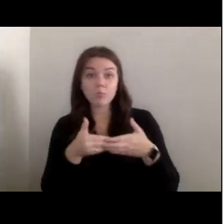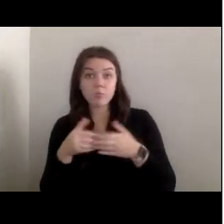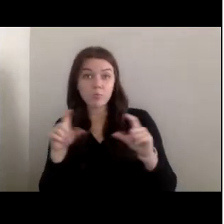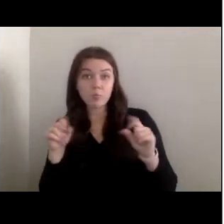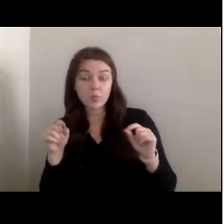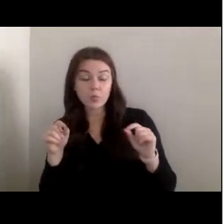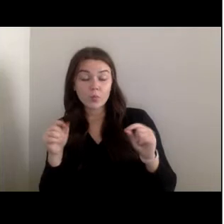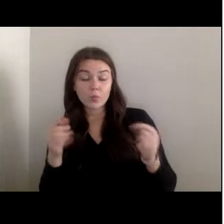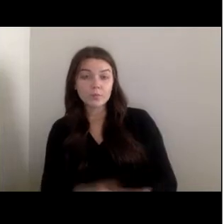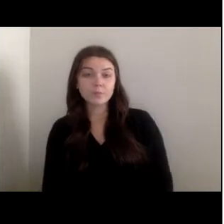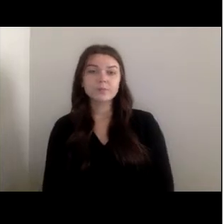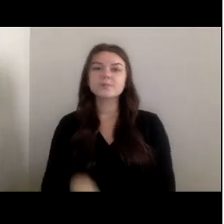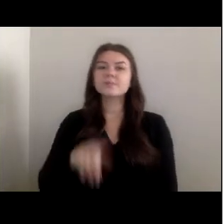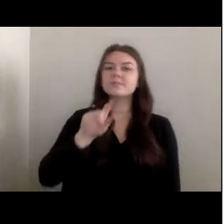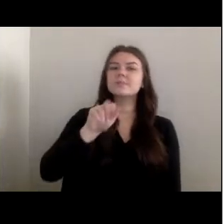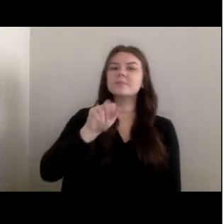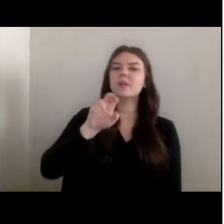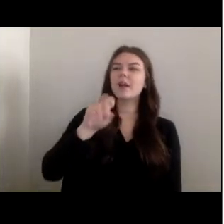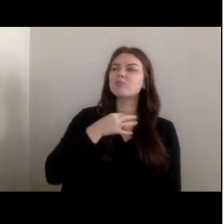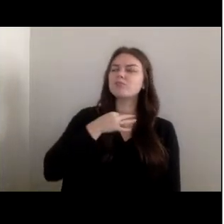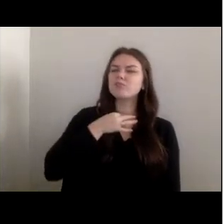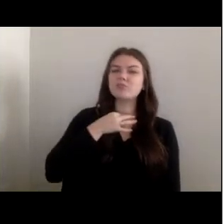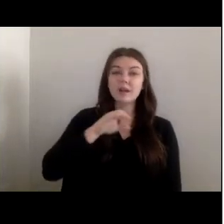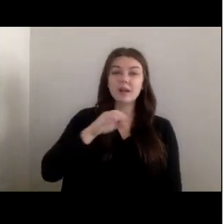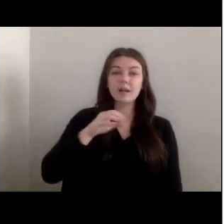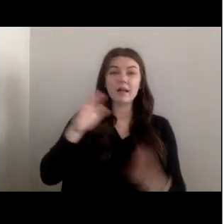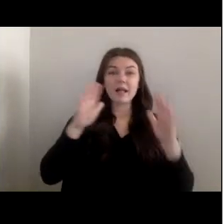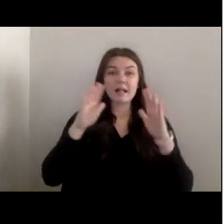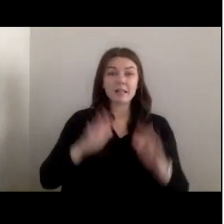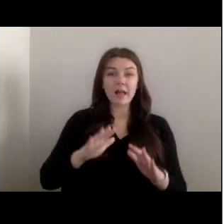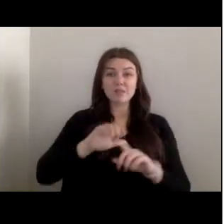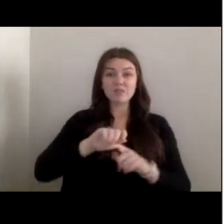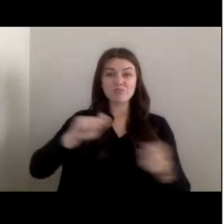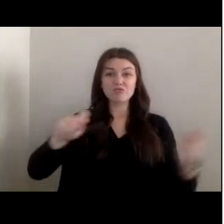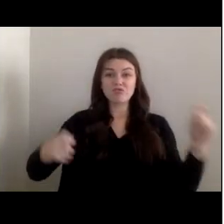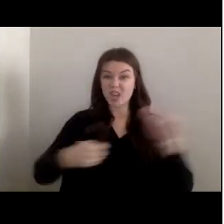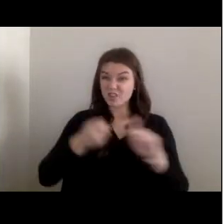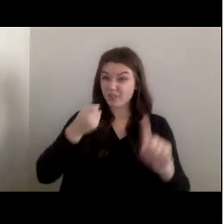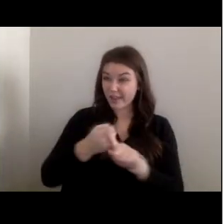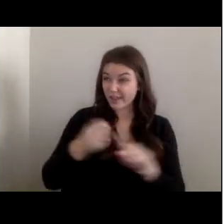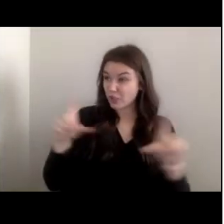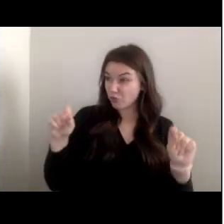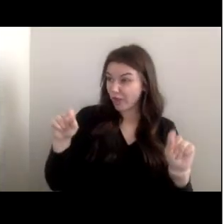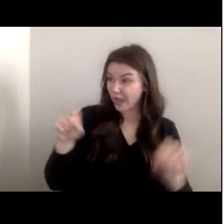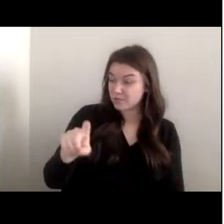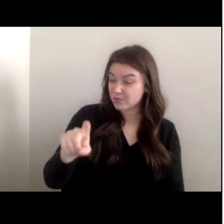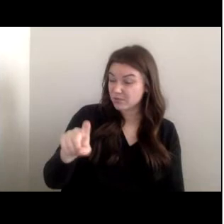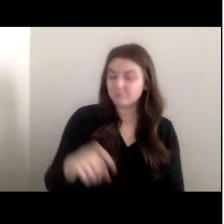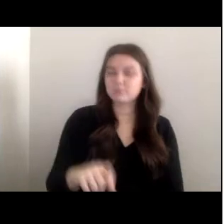is climate change affecting crab populations? Wow, that's a great question.